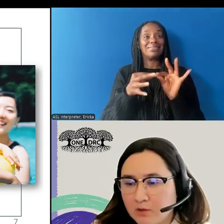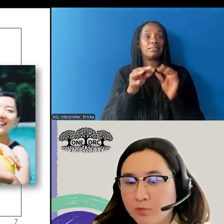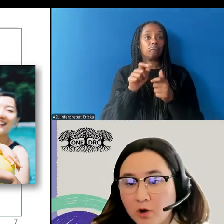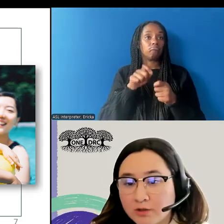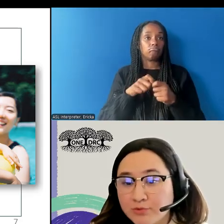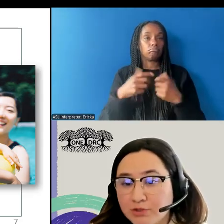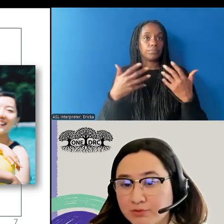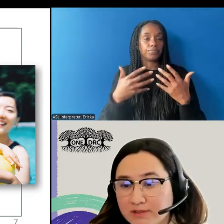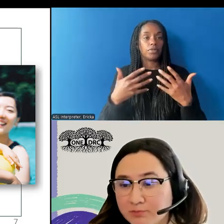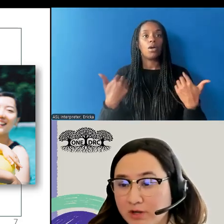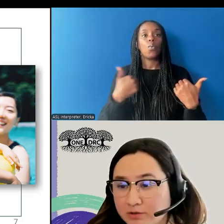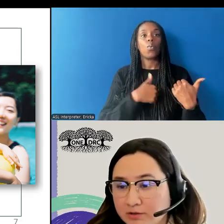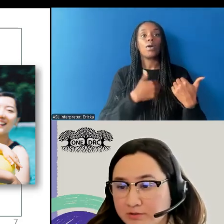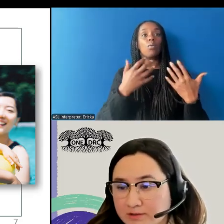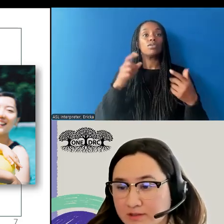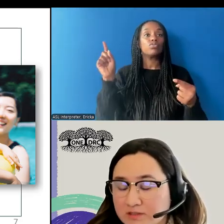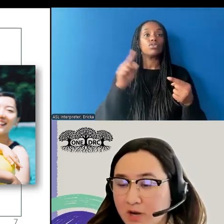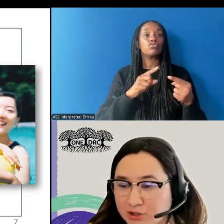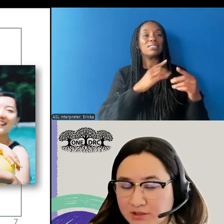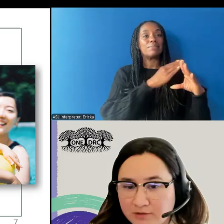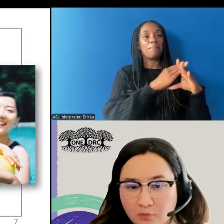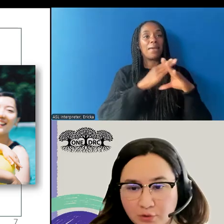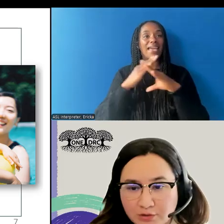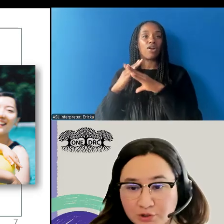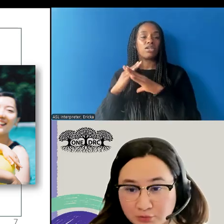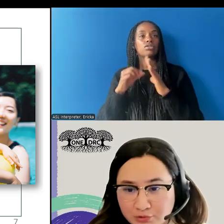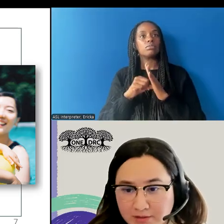we want to reduce these barriers, especially for children,